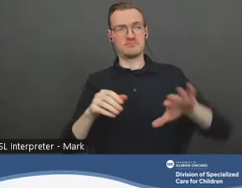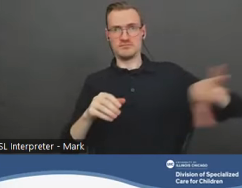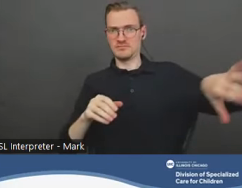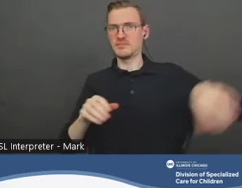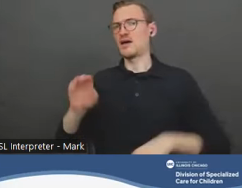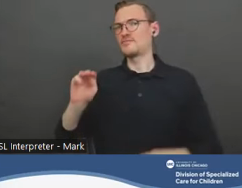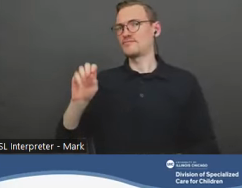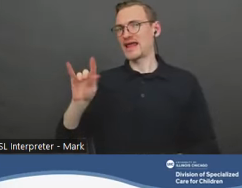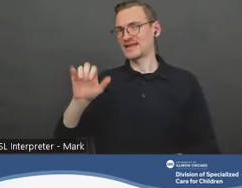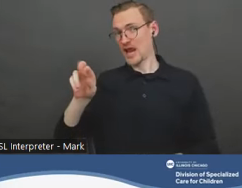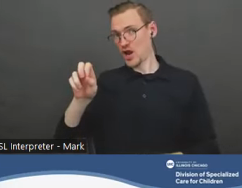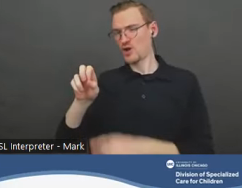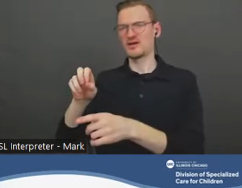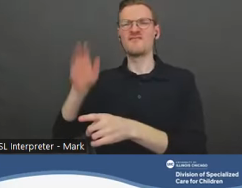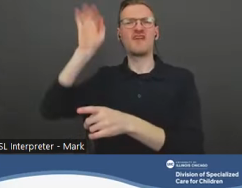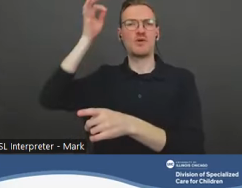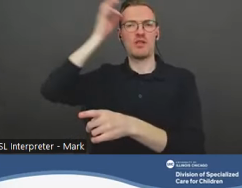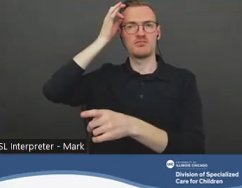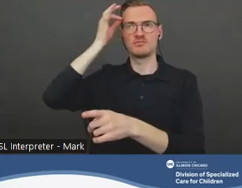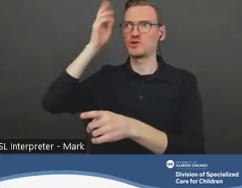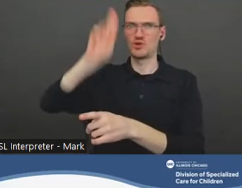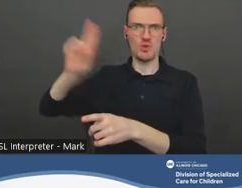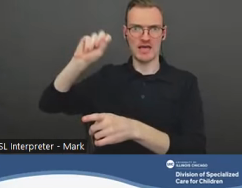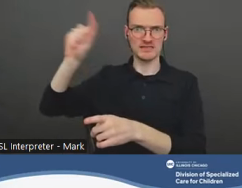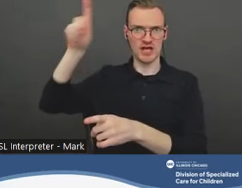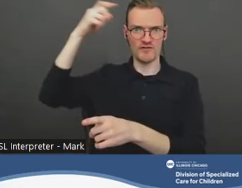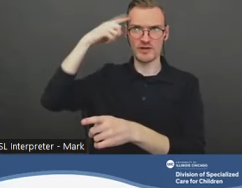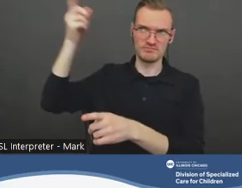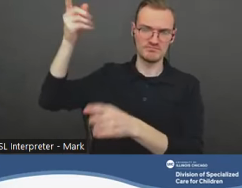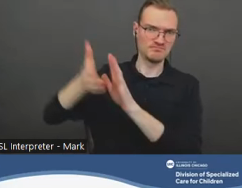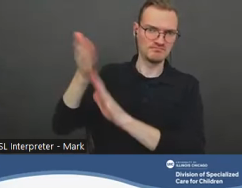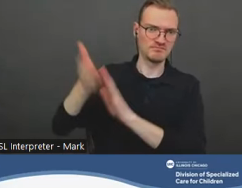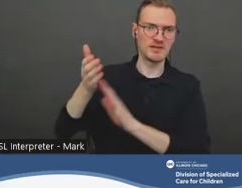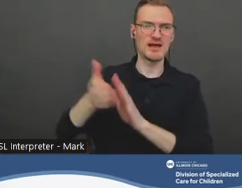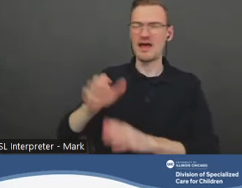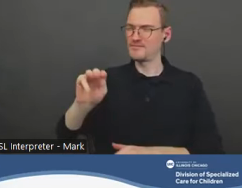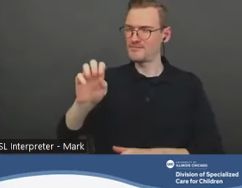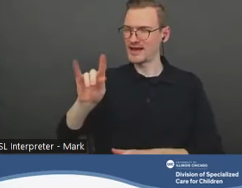the United States government Medicare isn't really a program you can apply for, you can